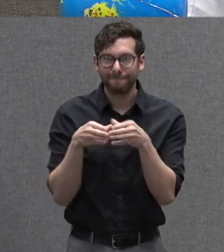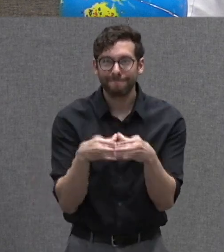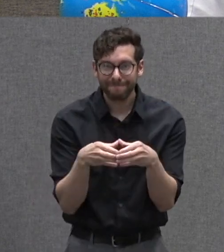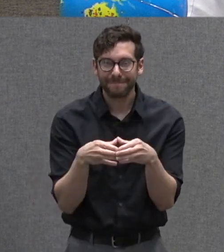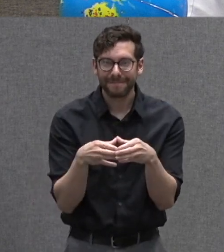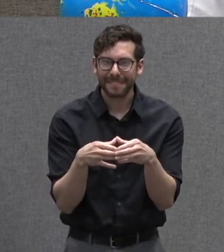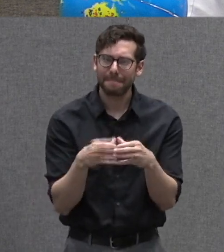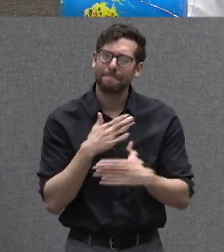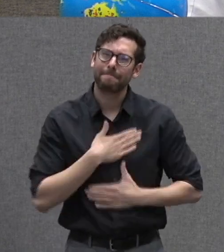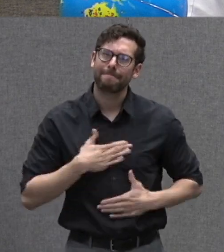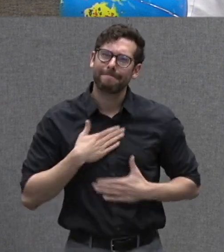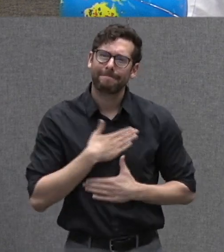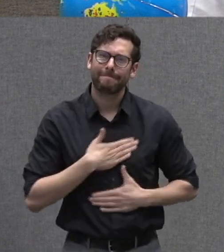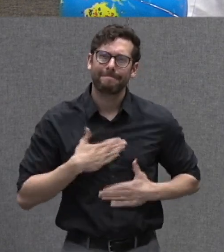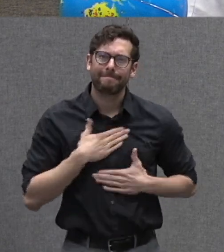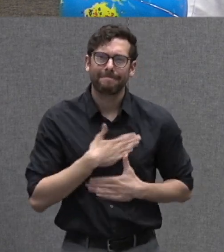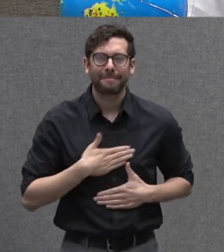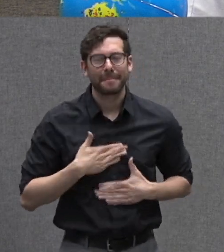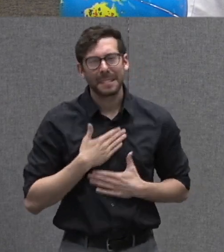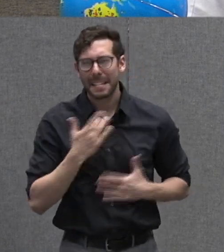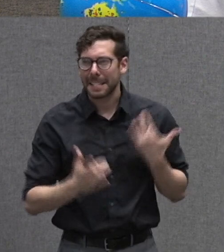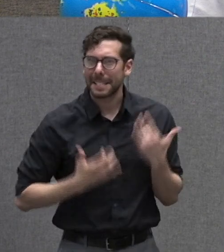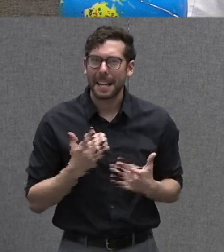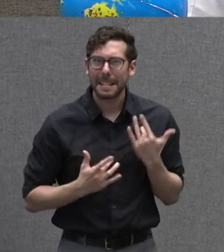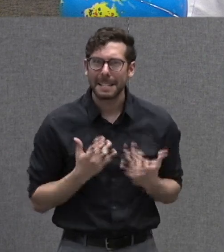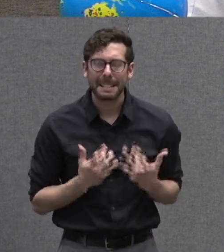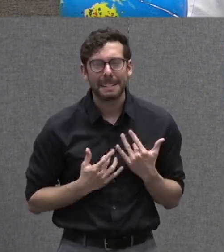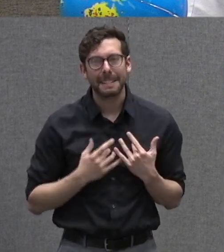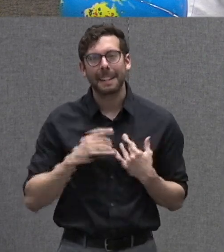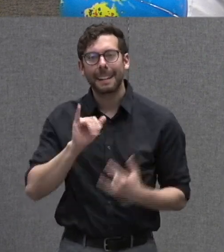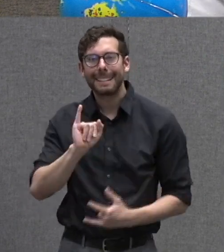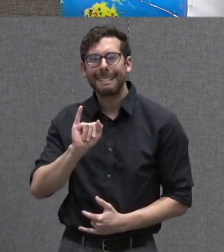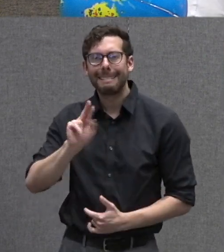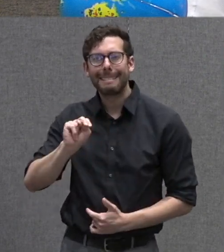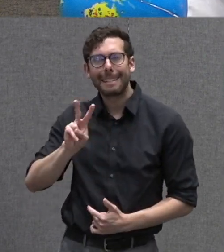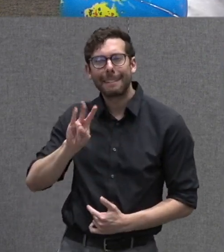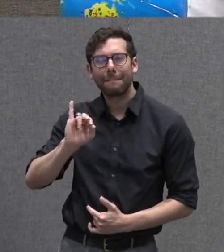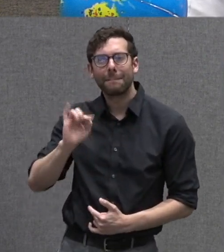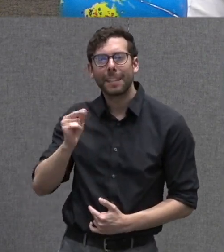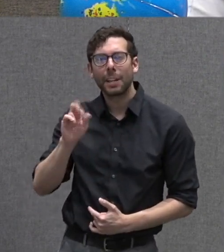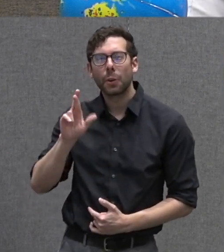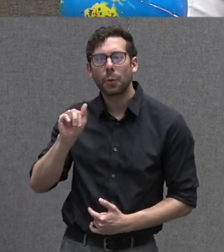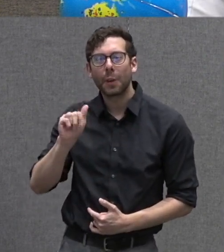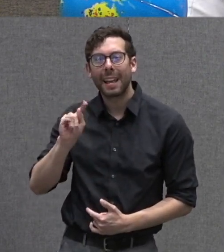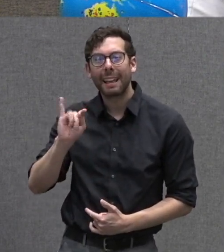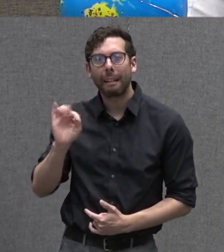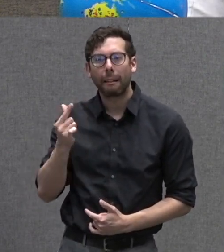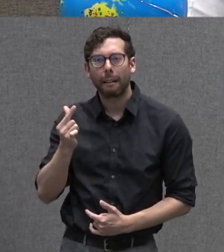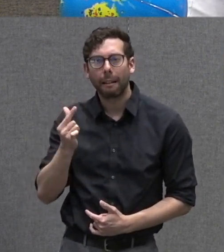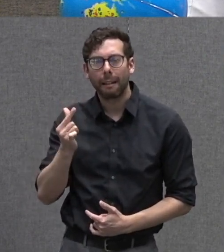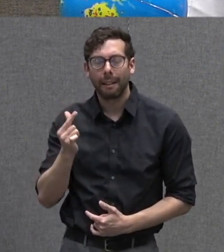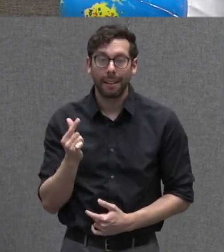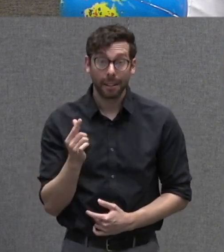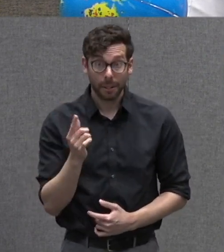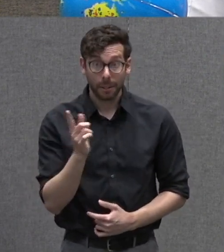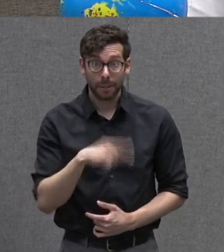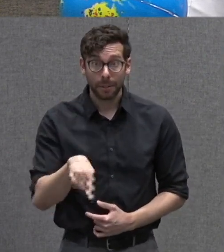and it's very exciting and invigorating. What do you think of when you see a kite up in the sky?